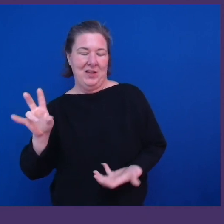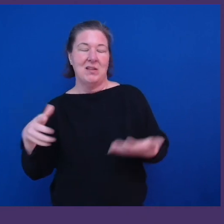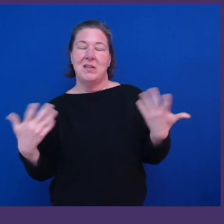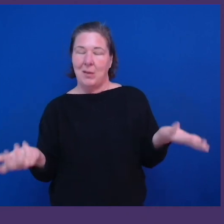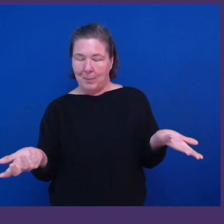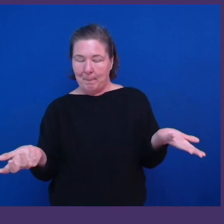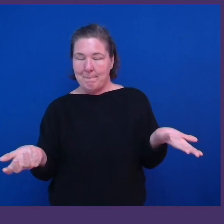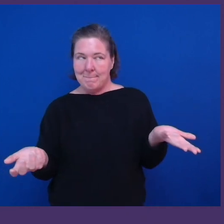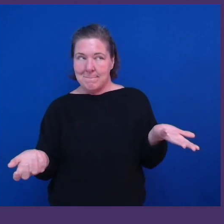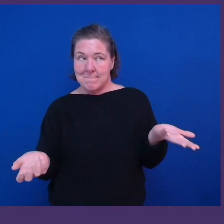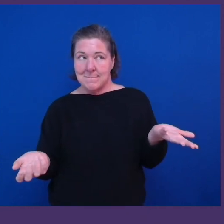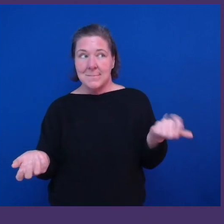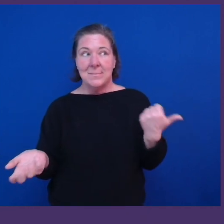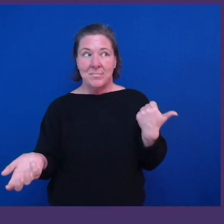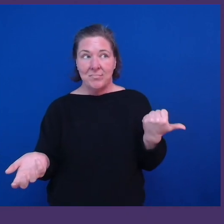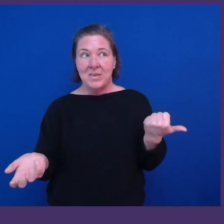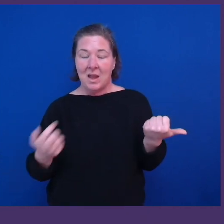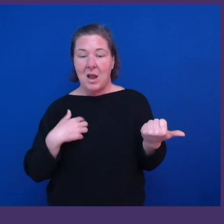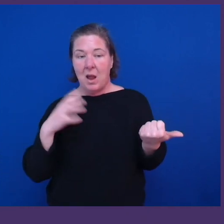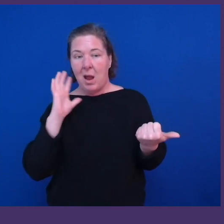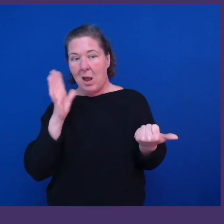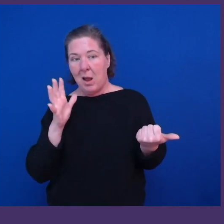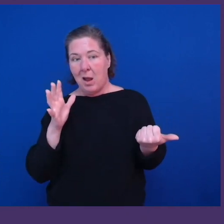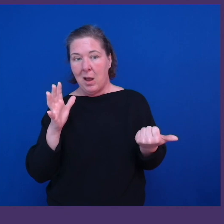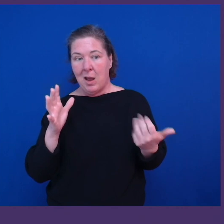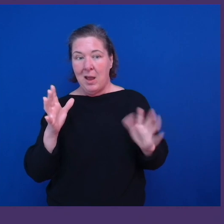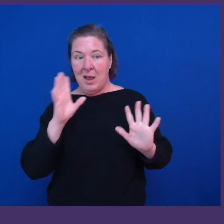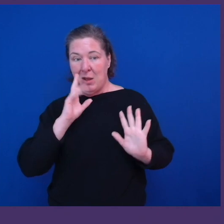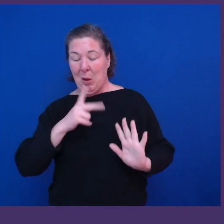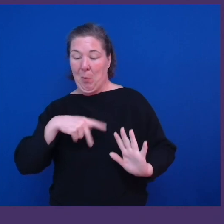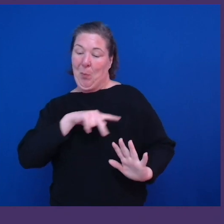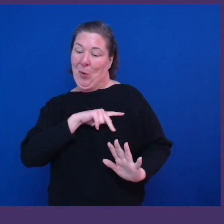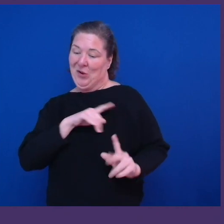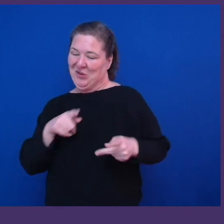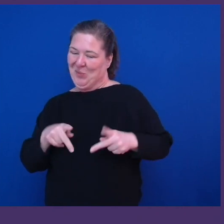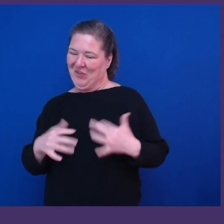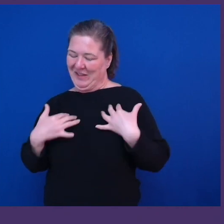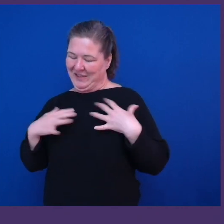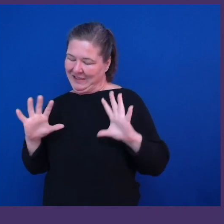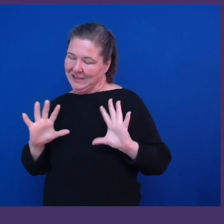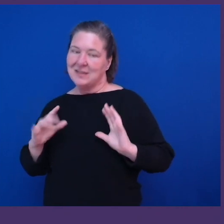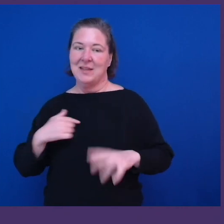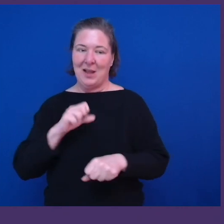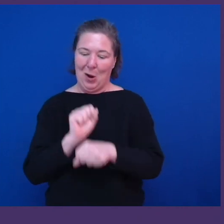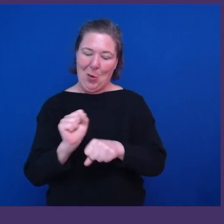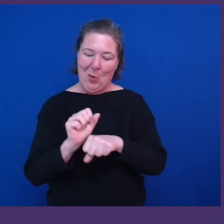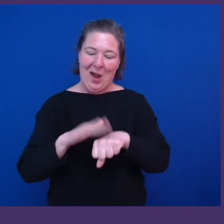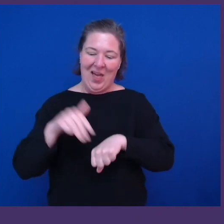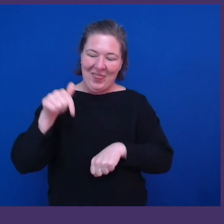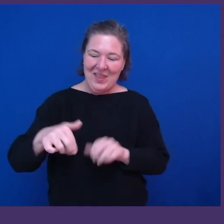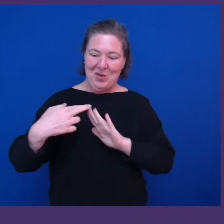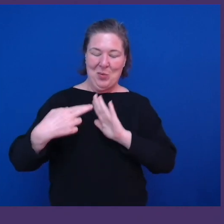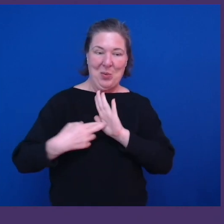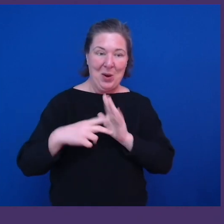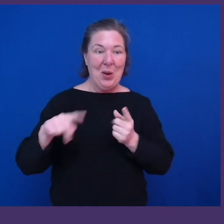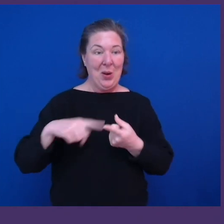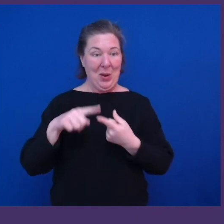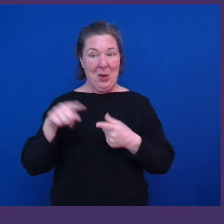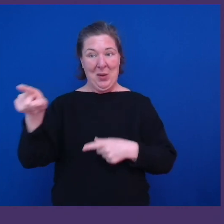I'm going to take a point of personal privilege. I worked on this rule when I worked in the Obama administration.